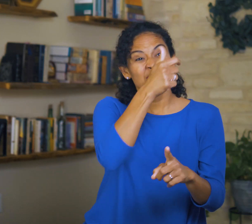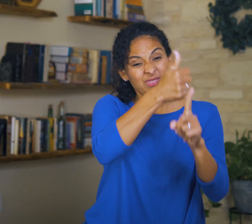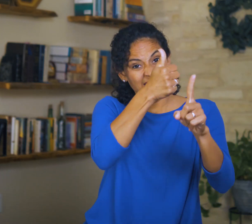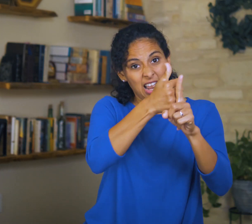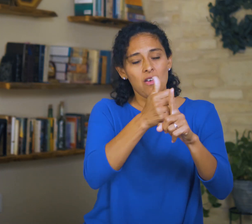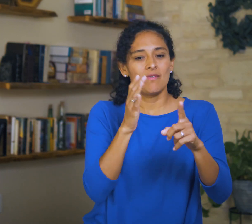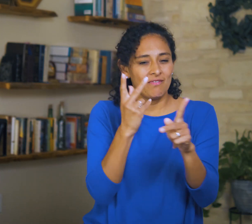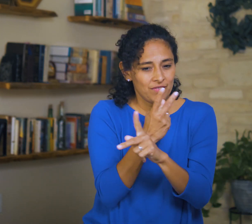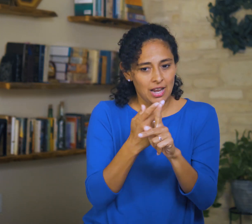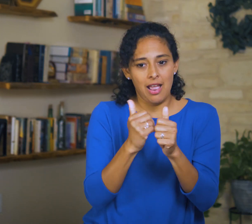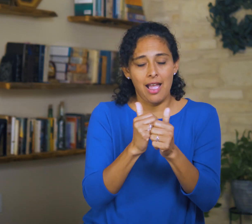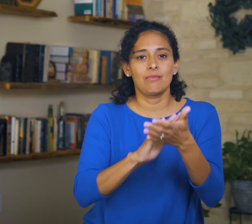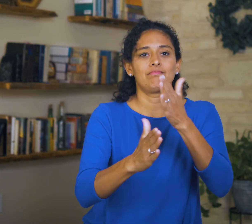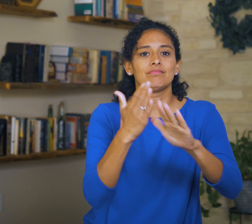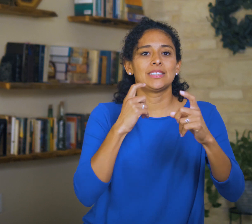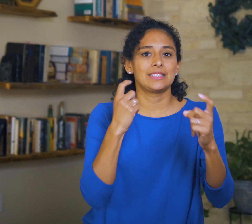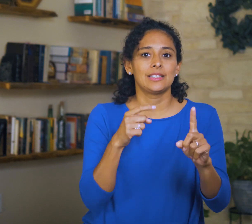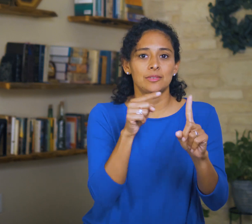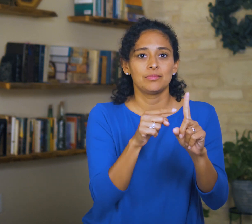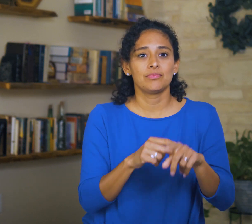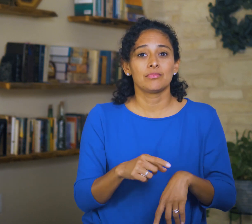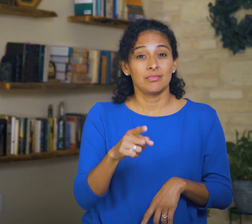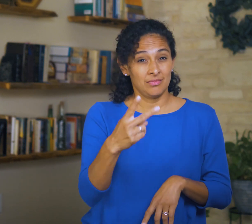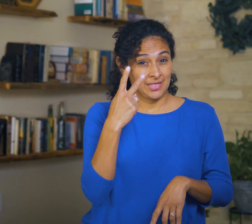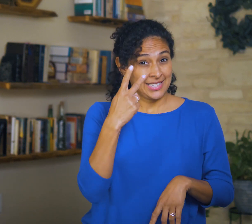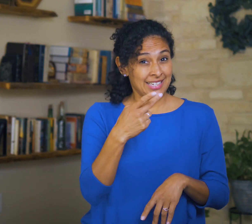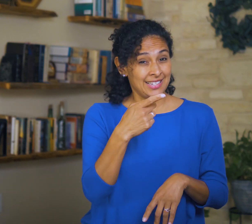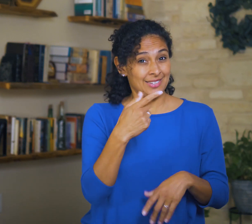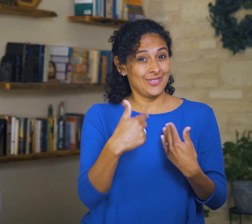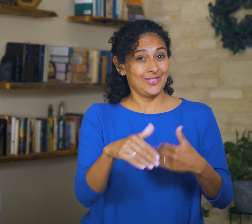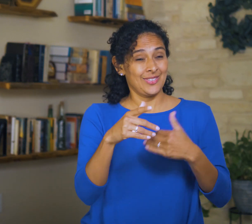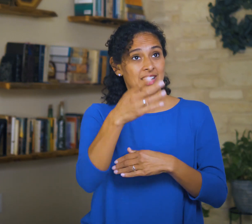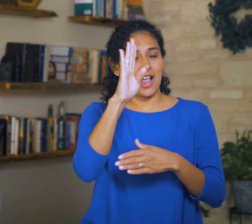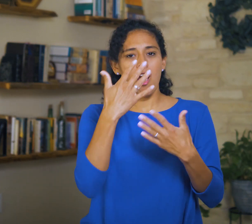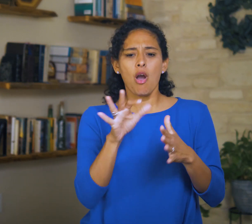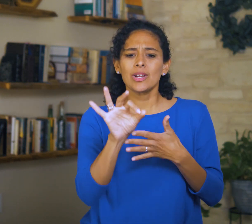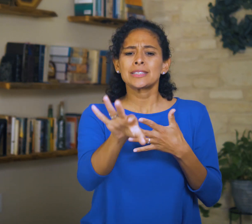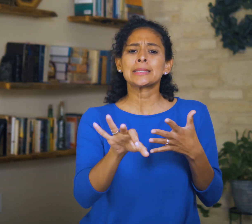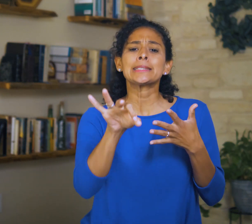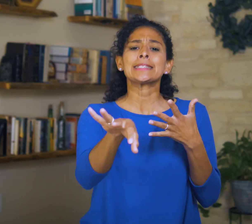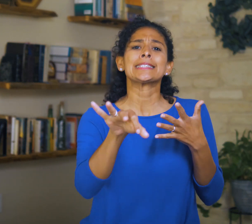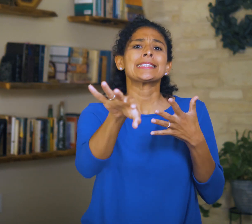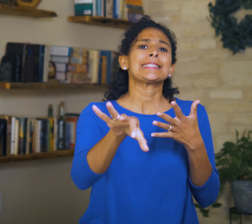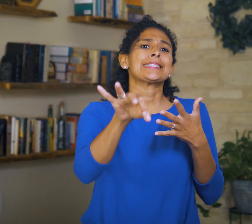He will cover the cost Himself! Do you see Him tipping them off to the plan